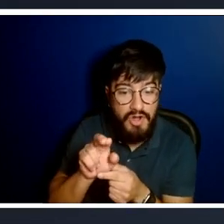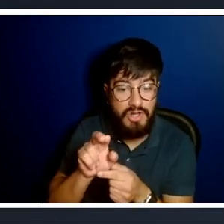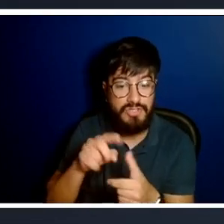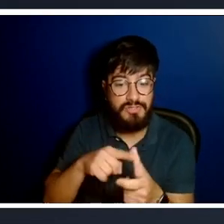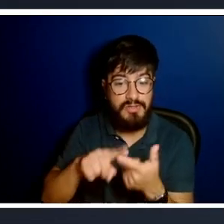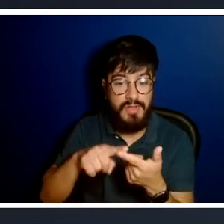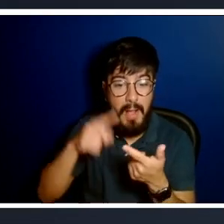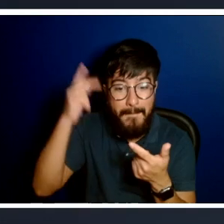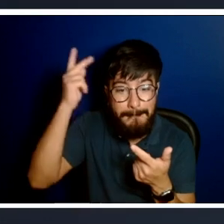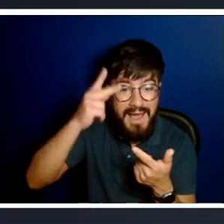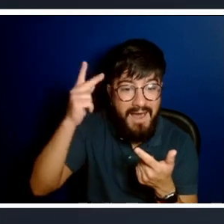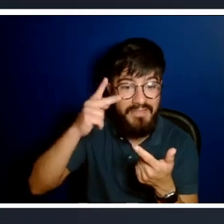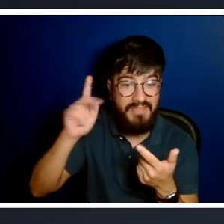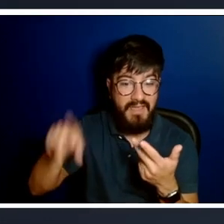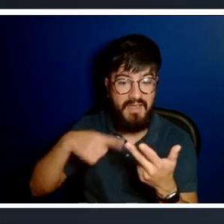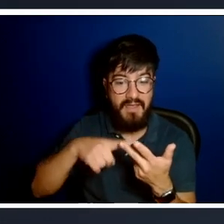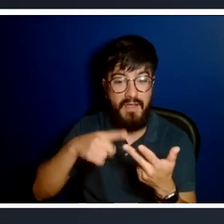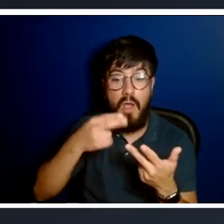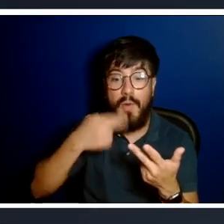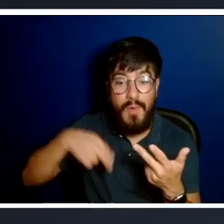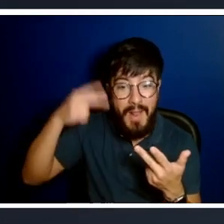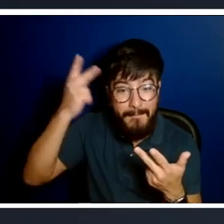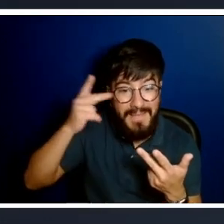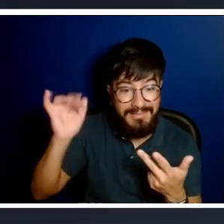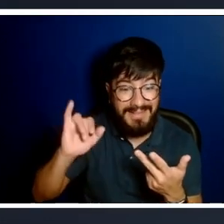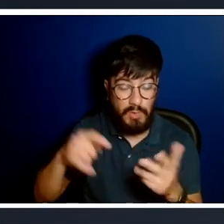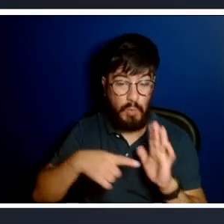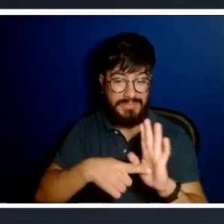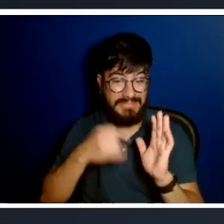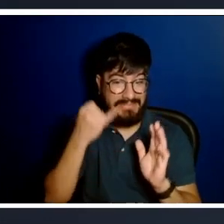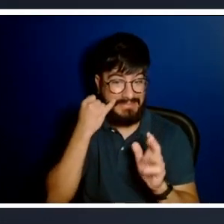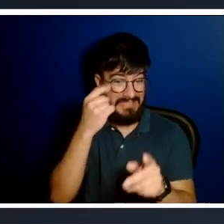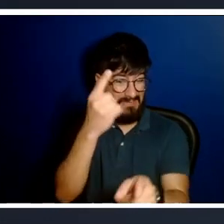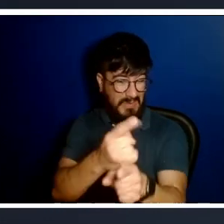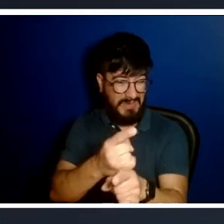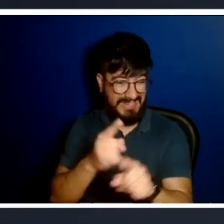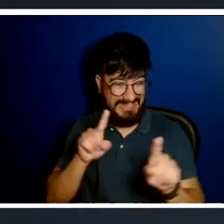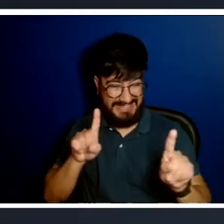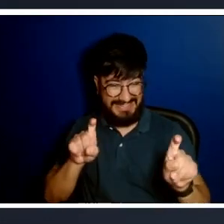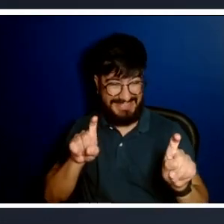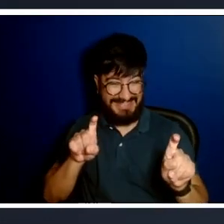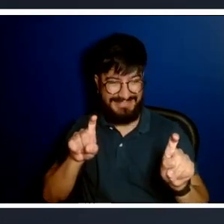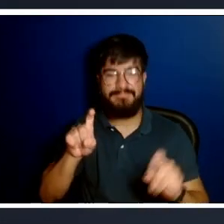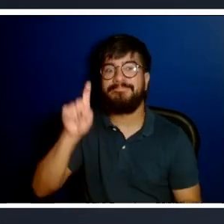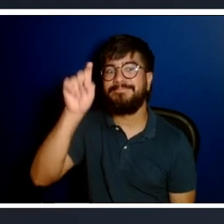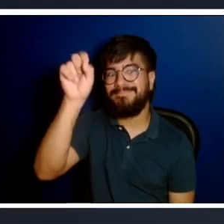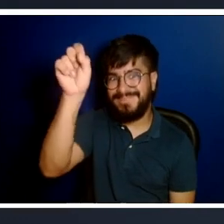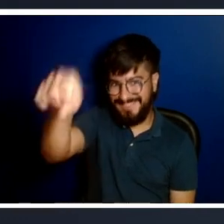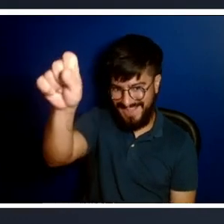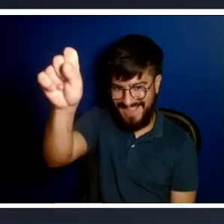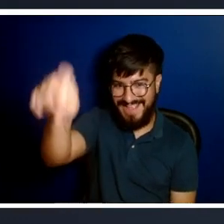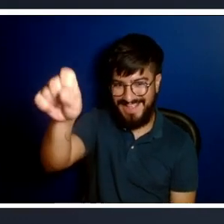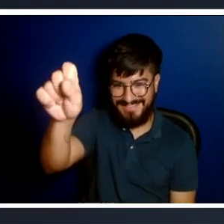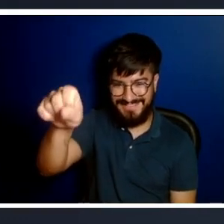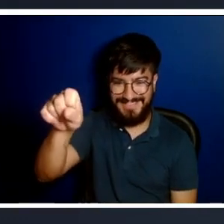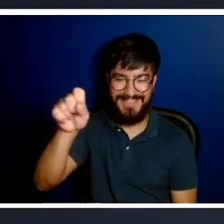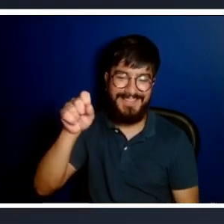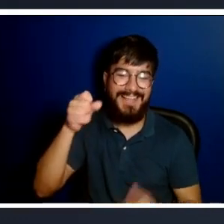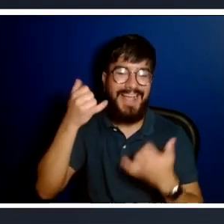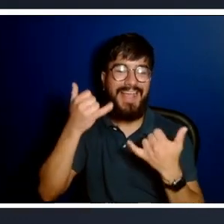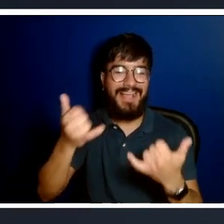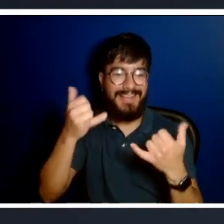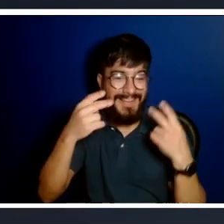panda. Well, let's see if you're correct. You got it. We are going to visit our red pandas today.